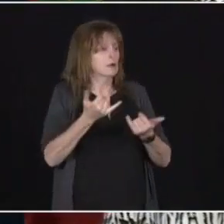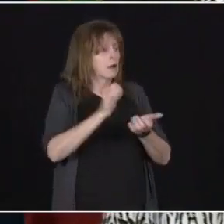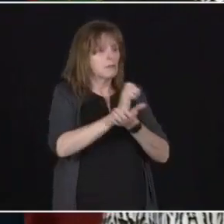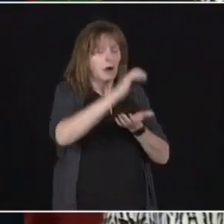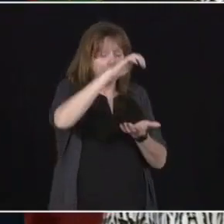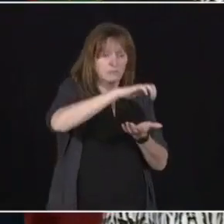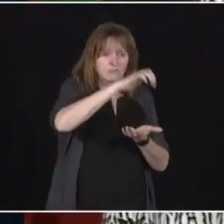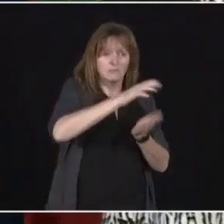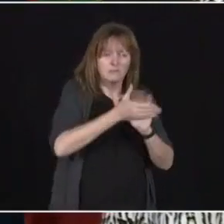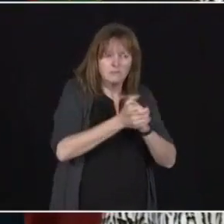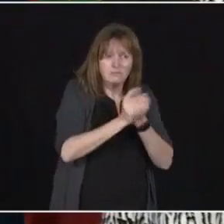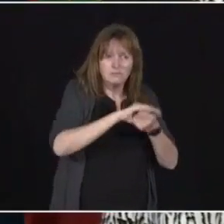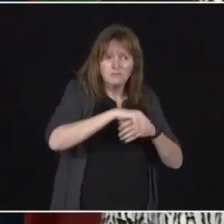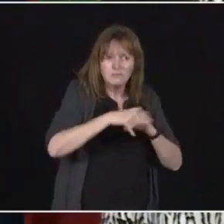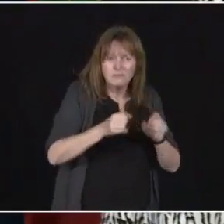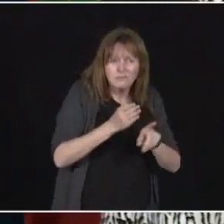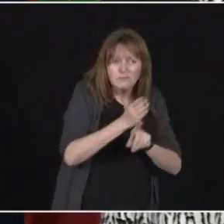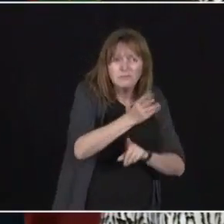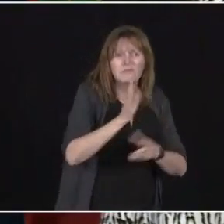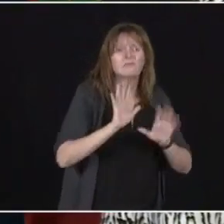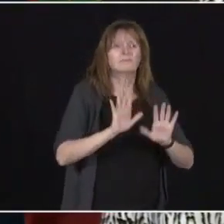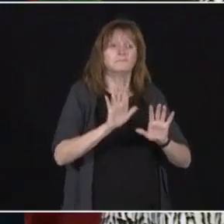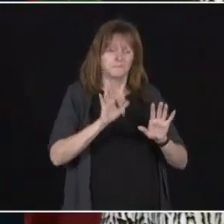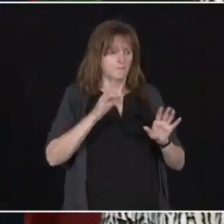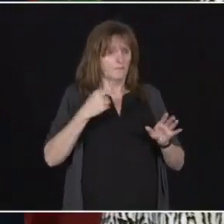We are now making hand sanitizer. We invested from the Ontario together fun,